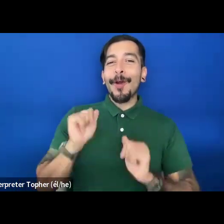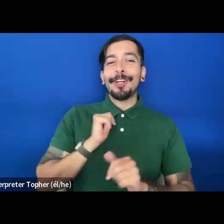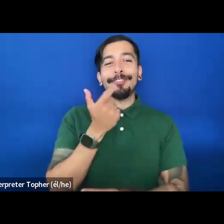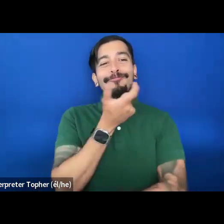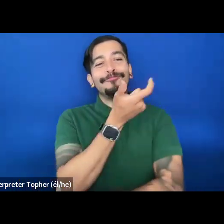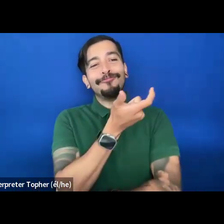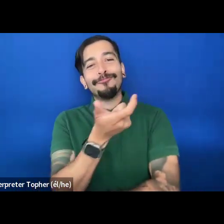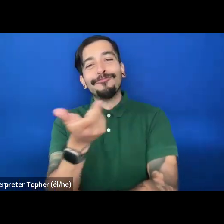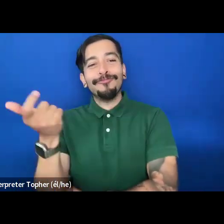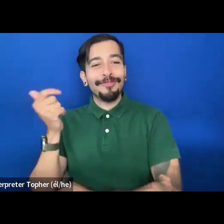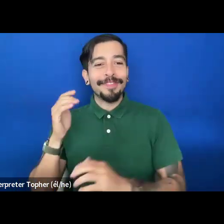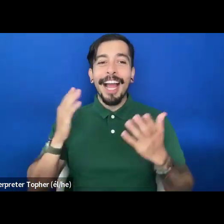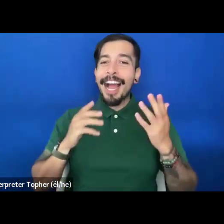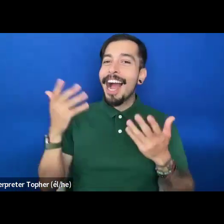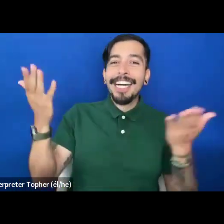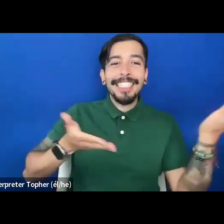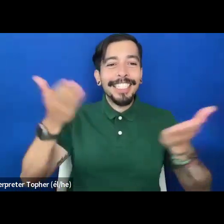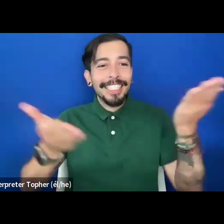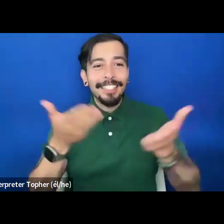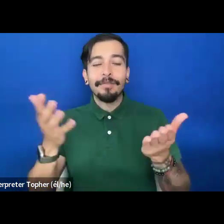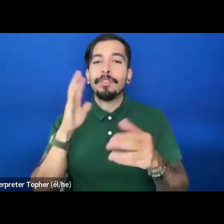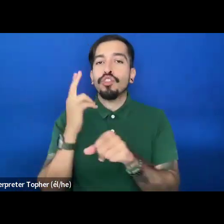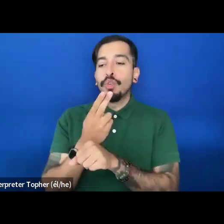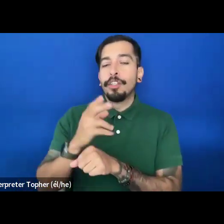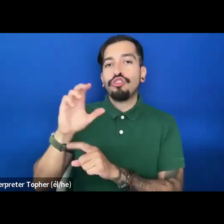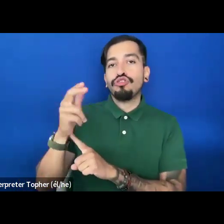for sharing access information and other important links.